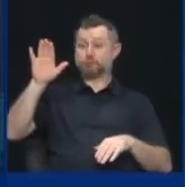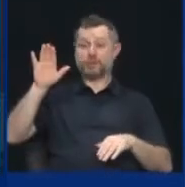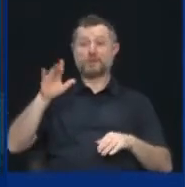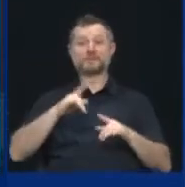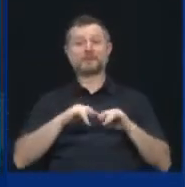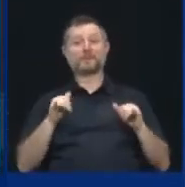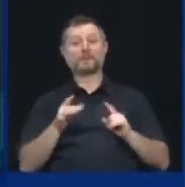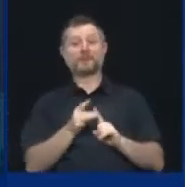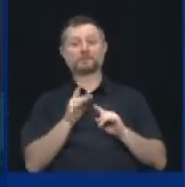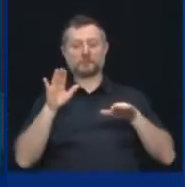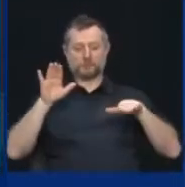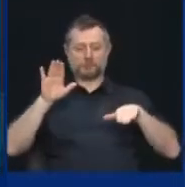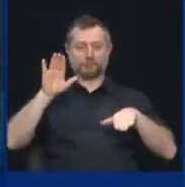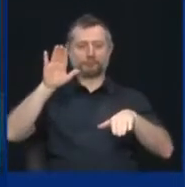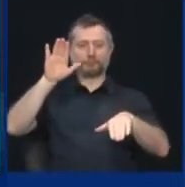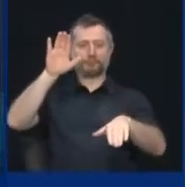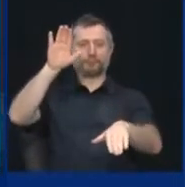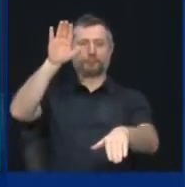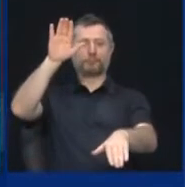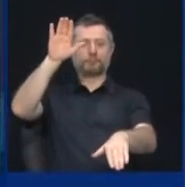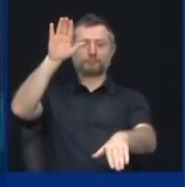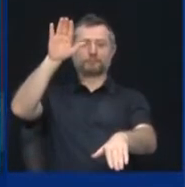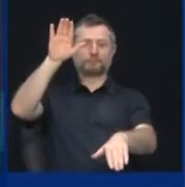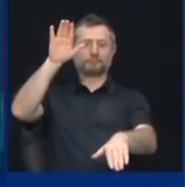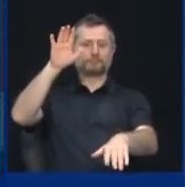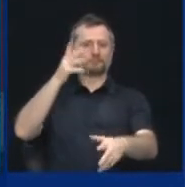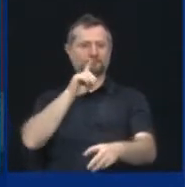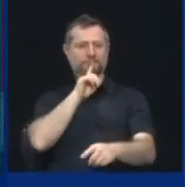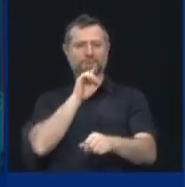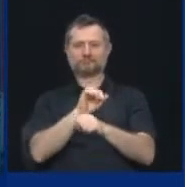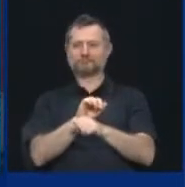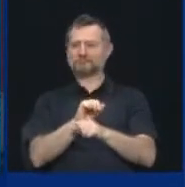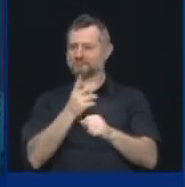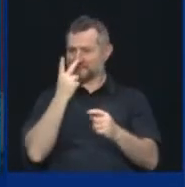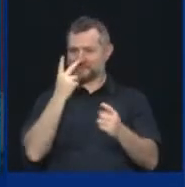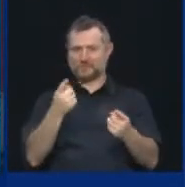AS VACCINATIONS GO UP, POSITIVITY GOES DOWN.